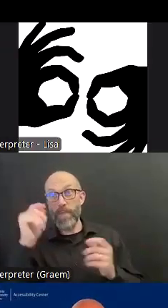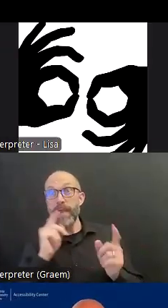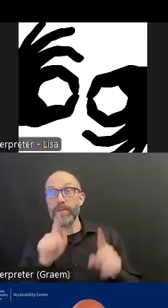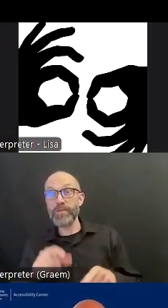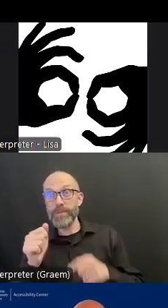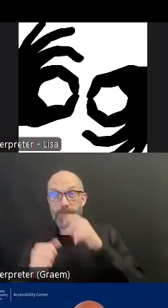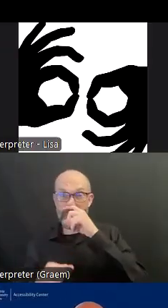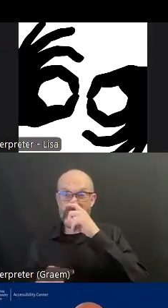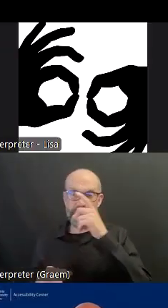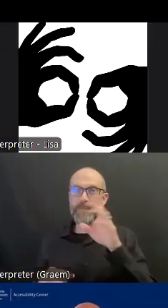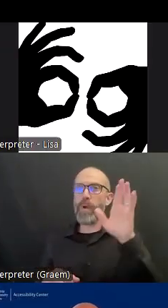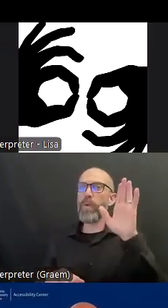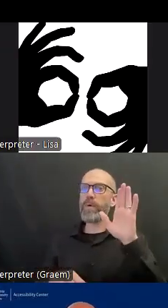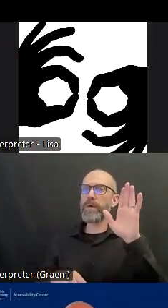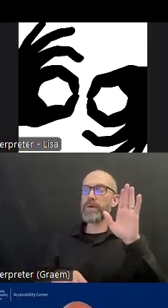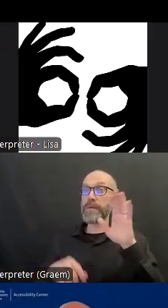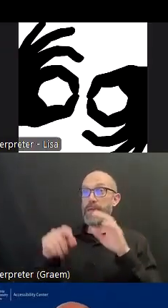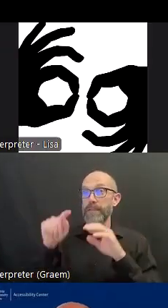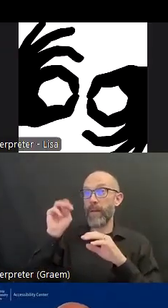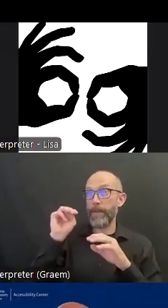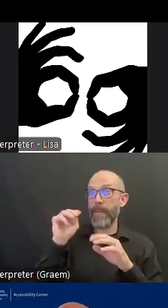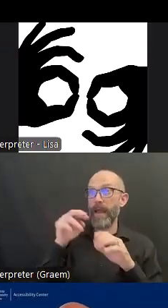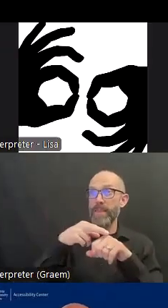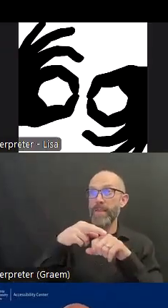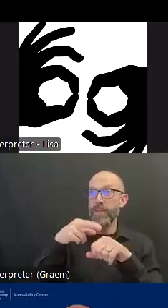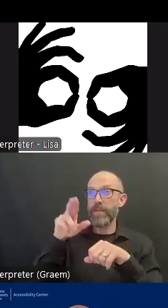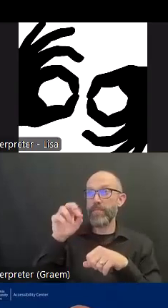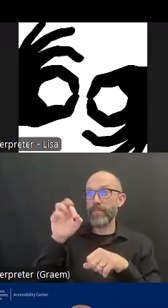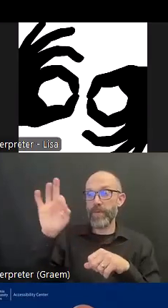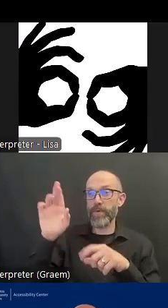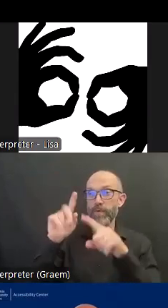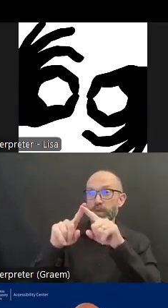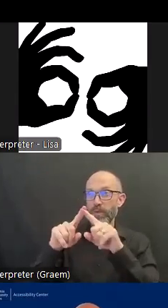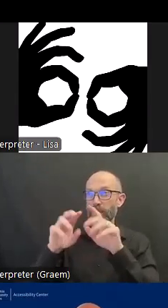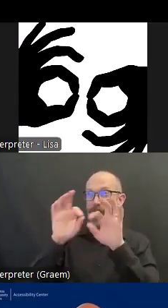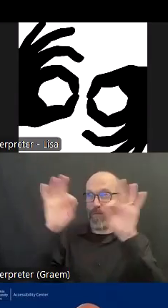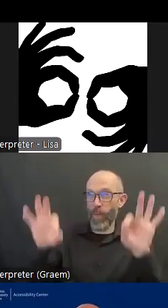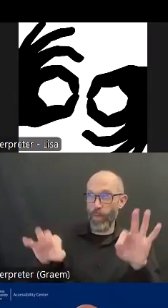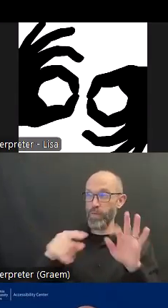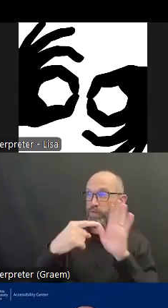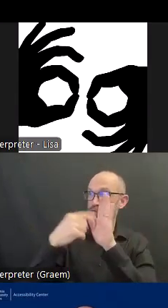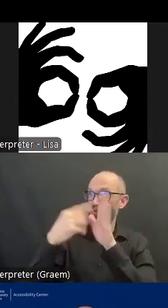Yeah, Tom, I think they're specifically referring to the form that you shared as an example. Right.